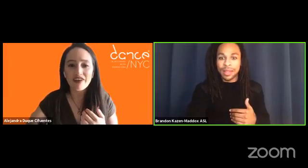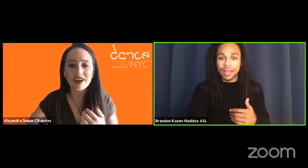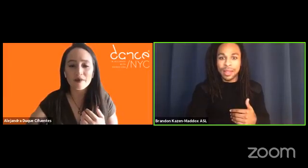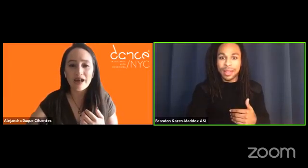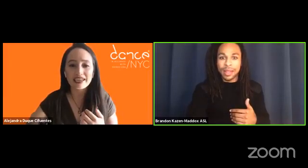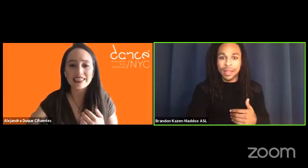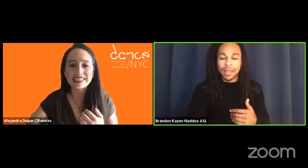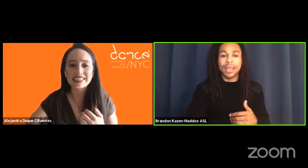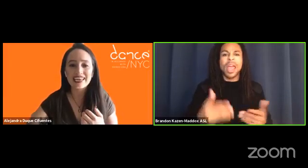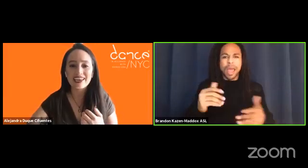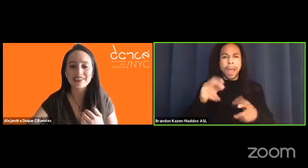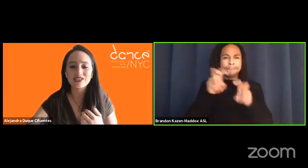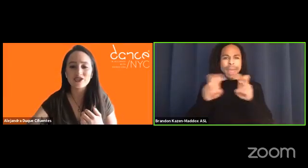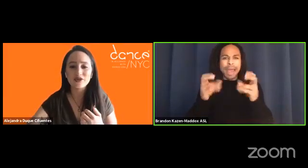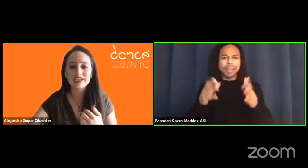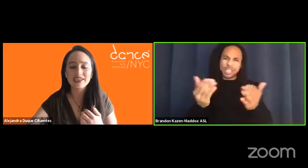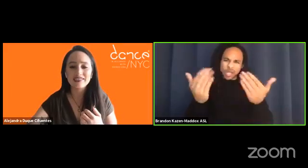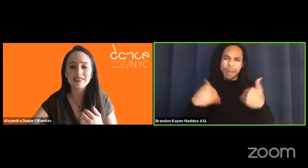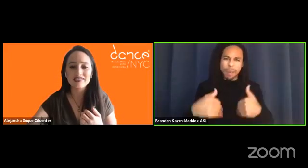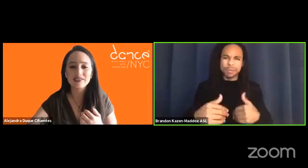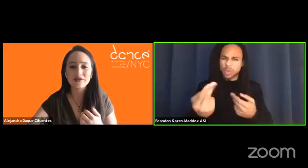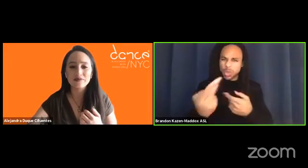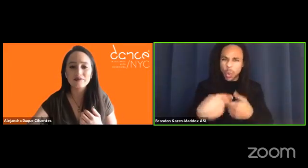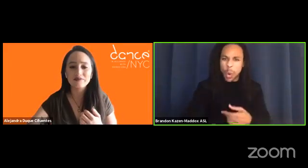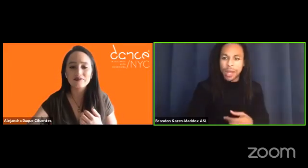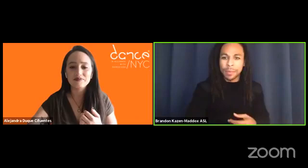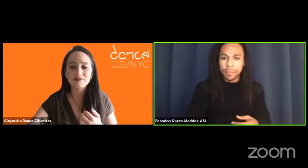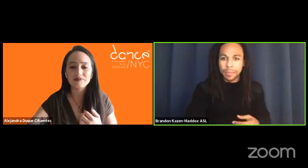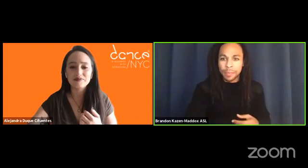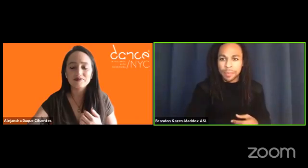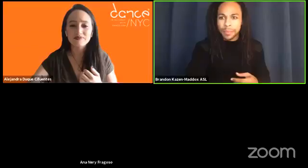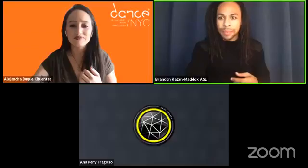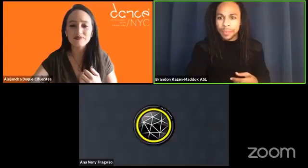for the future to ensure that not only are young folks and